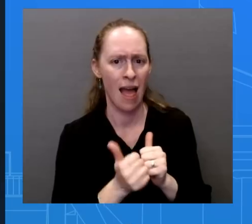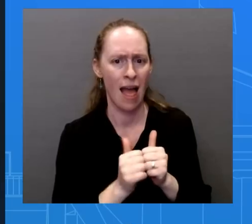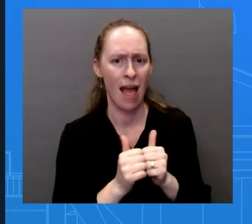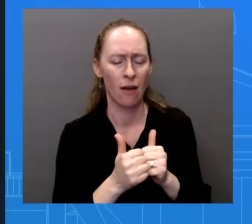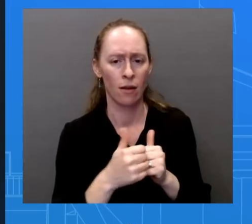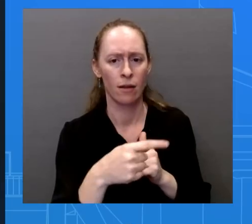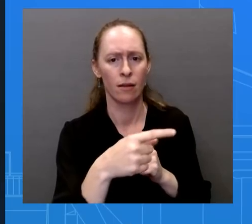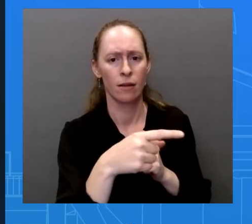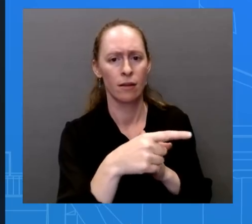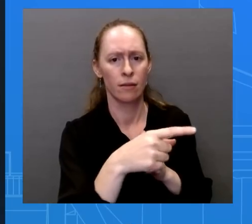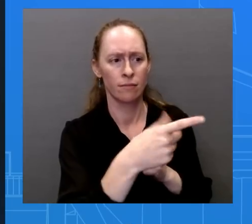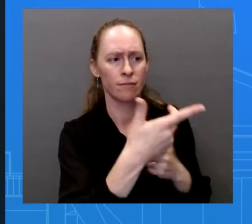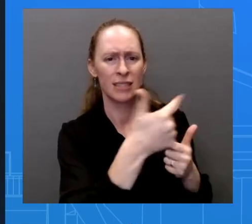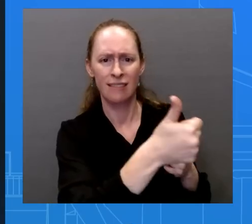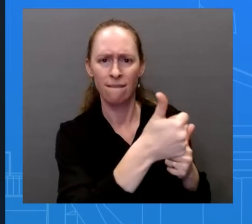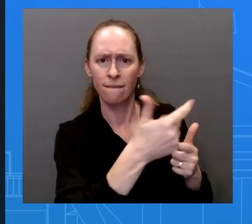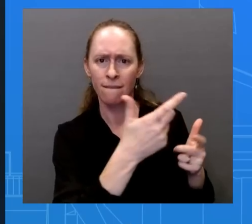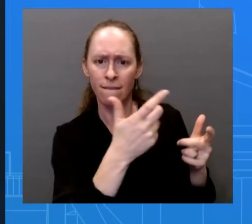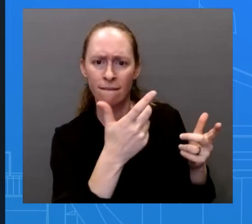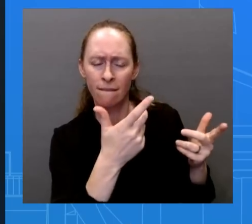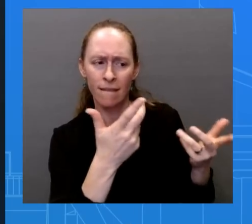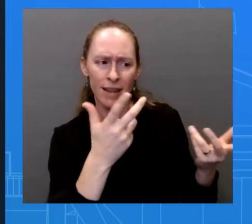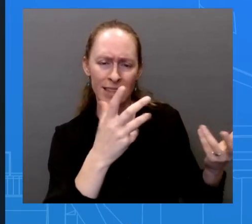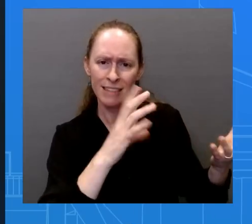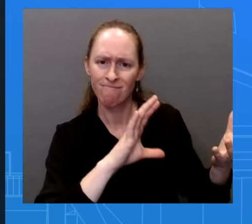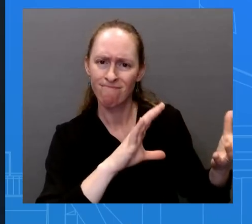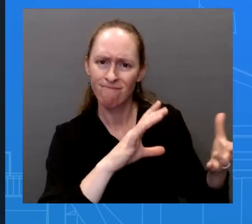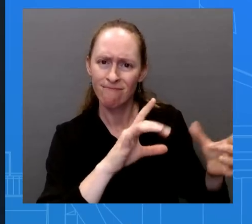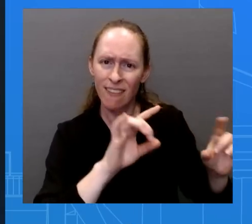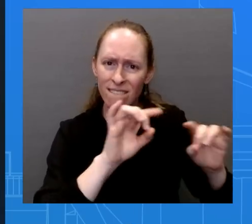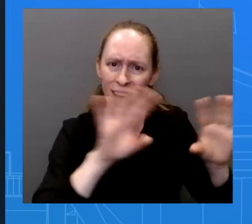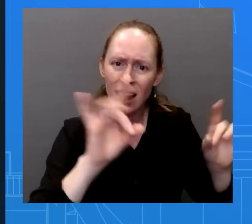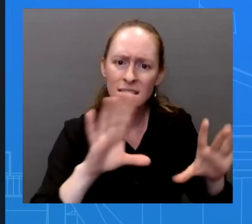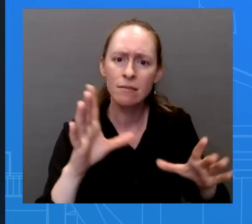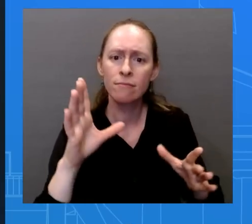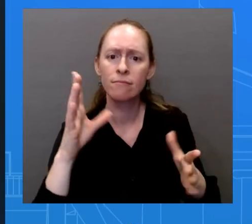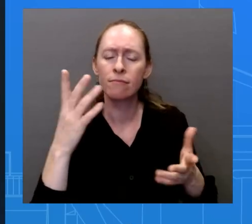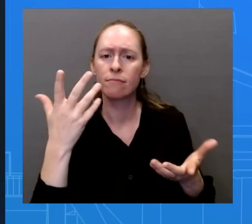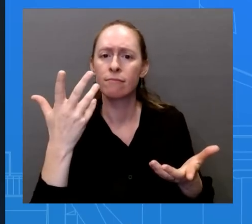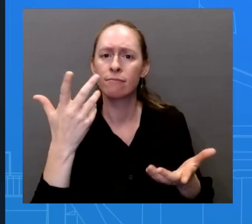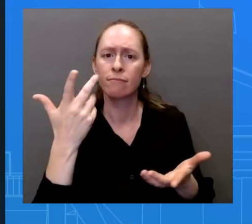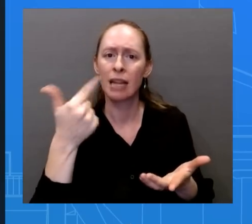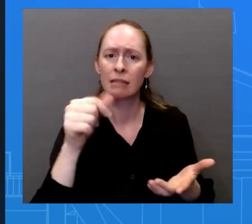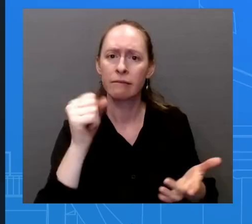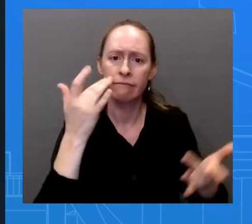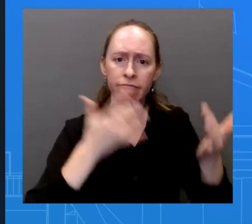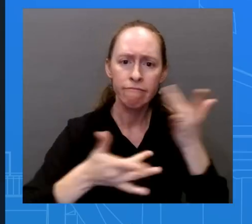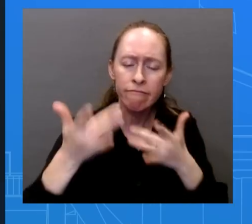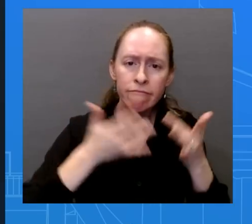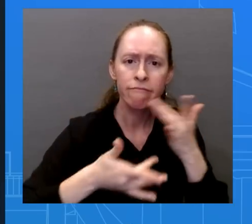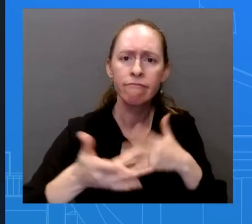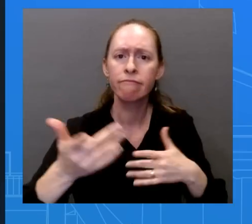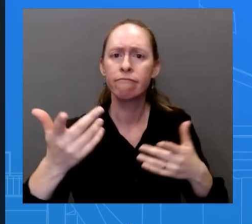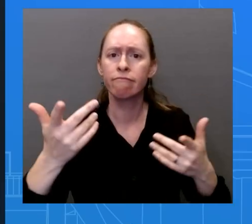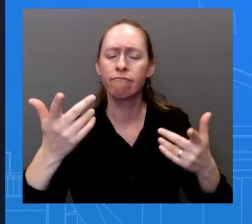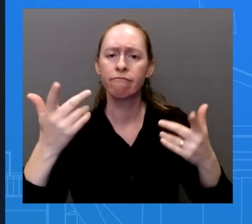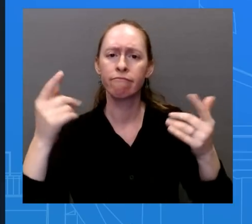Haiti's fuel shortage and security constraints as well that are disrupting the flow of humanitarian assistance